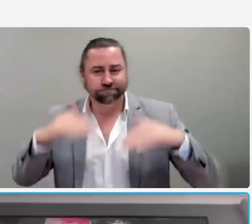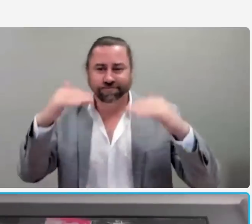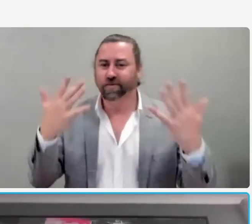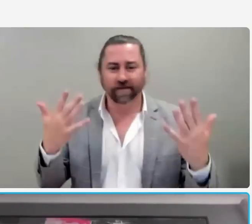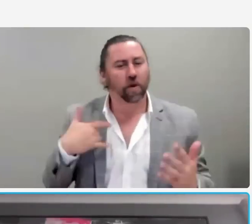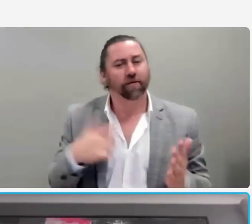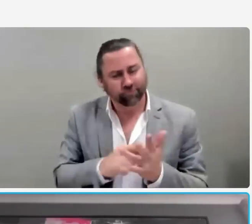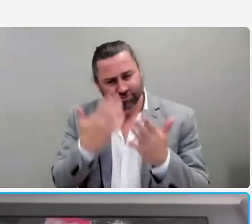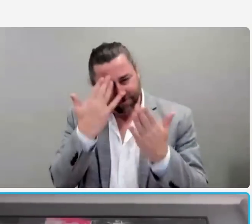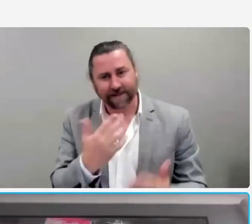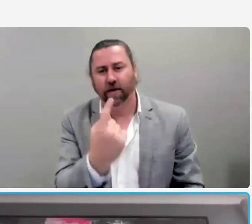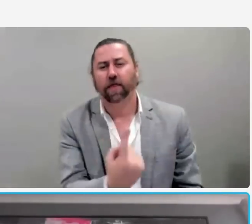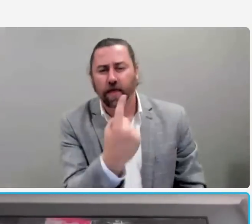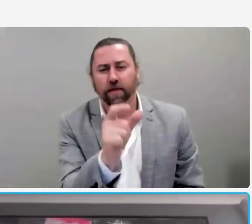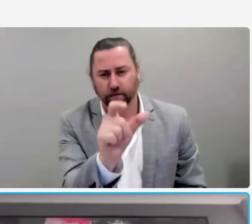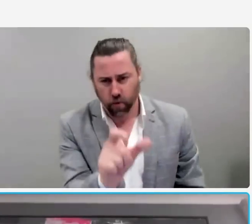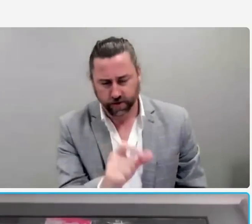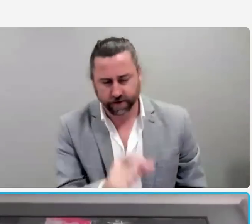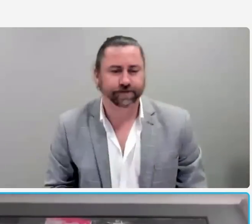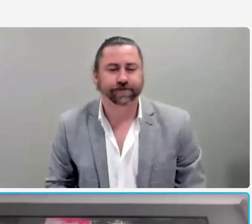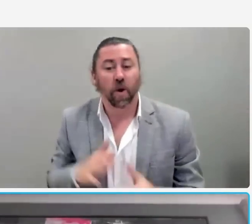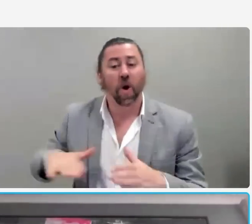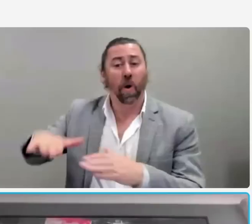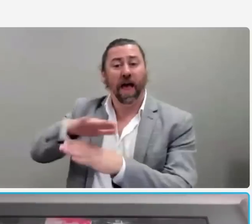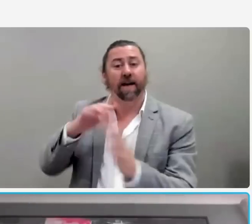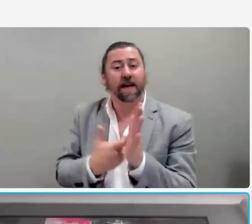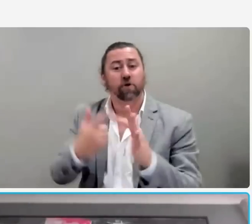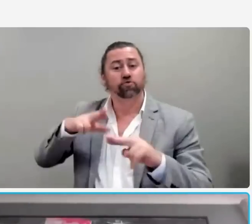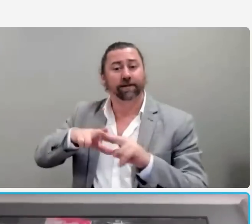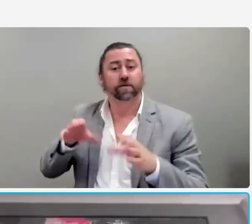through a sector reference group which includes representatives from a range of providers